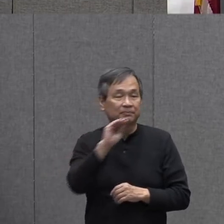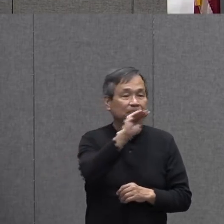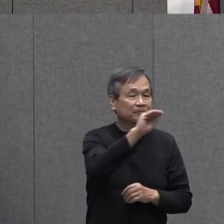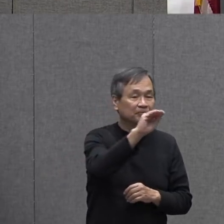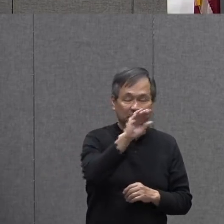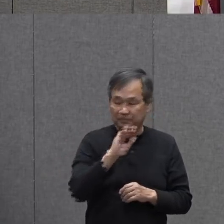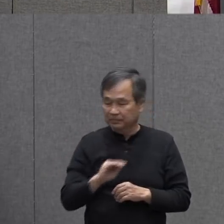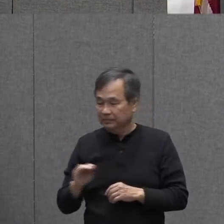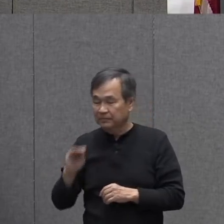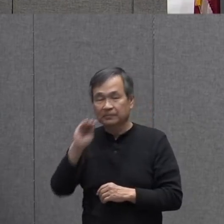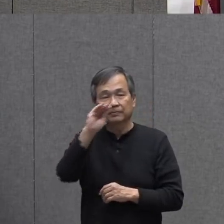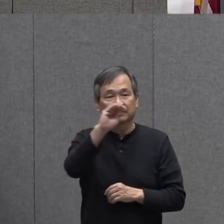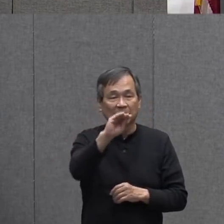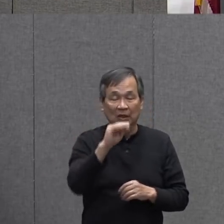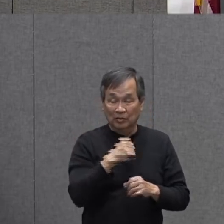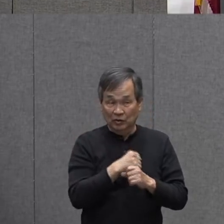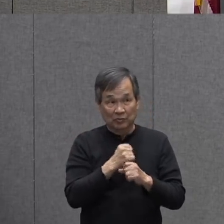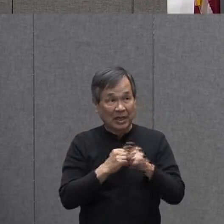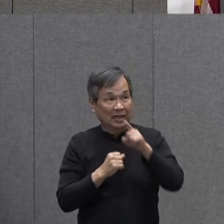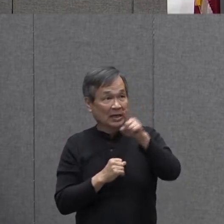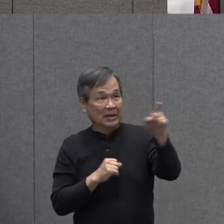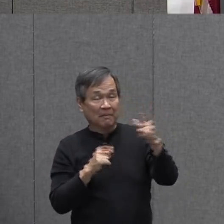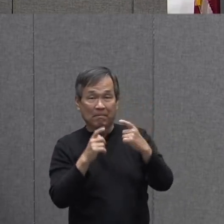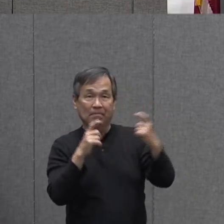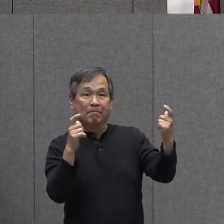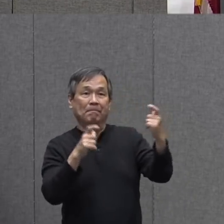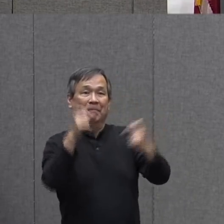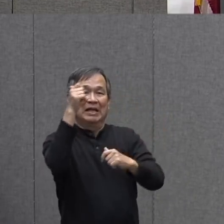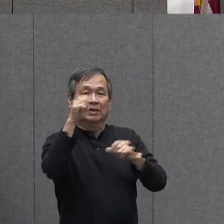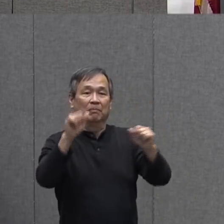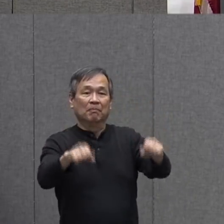Somehow moved around so that I have the largest number that I can have.